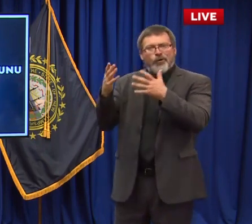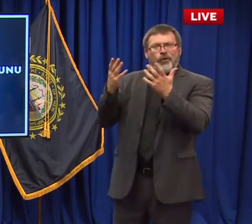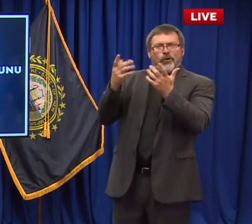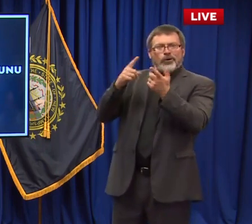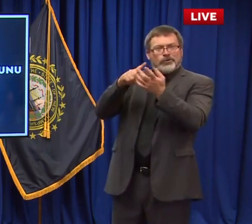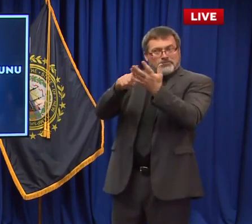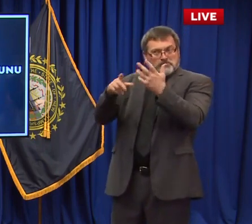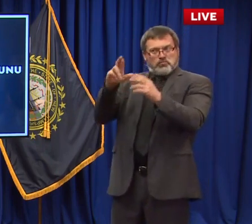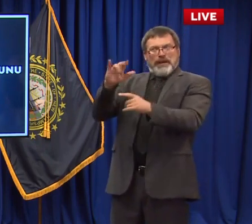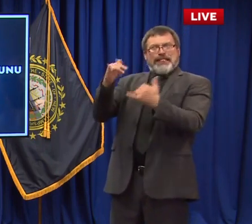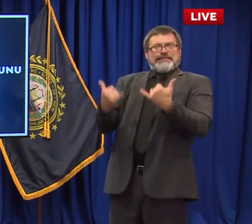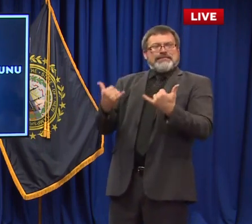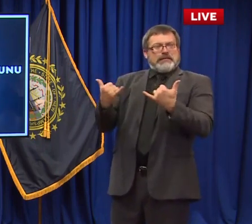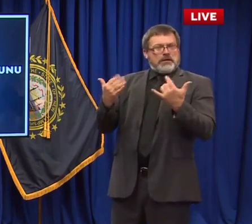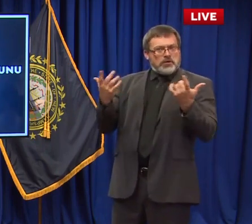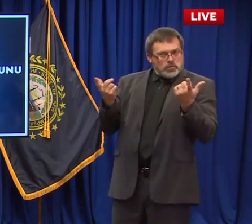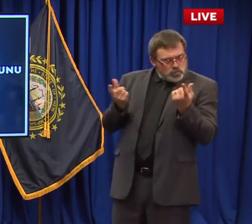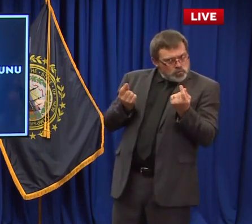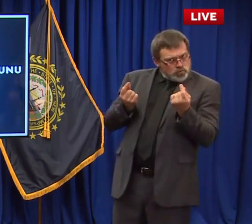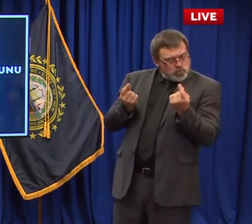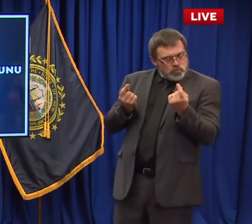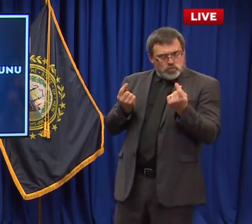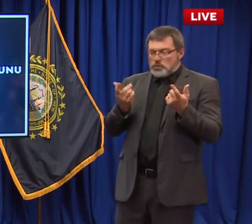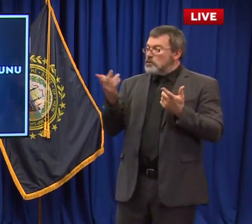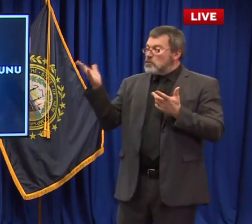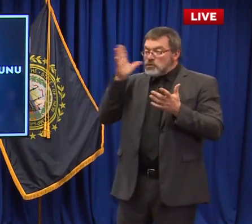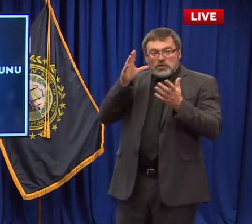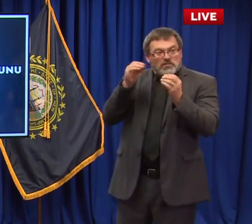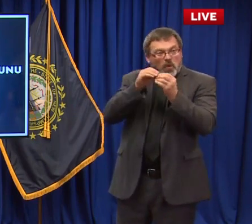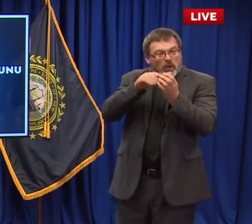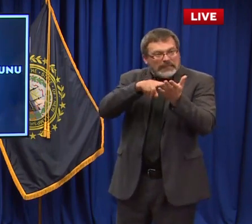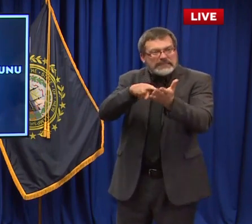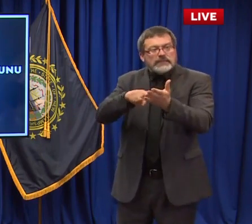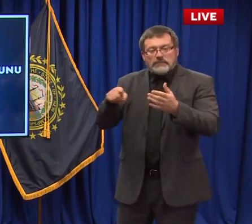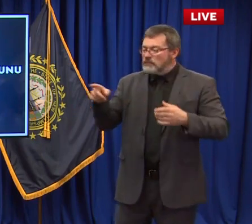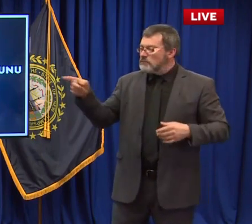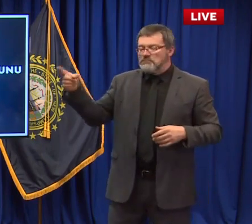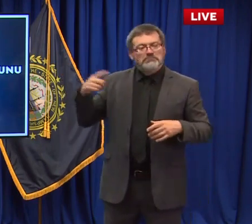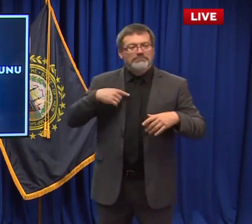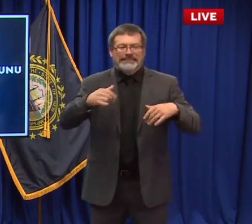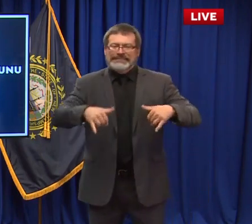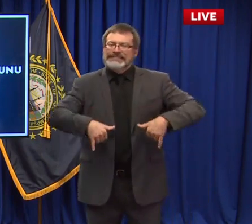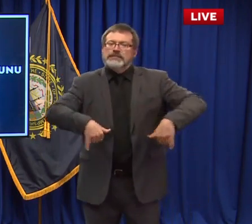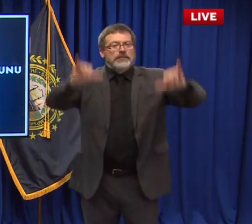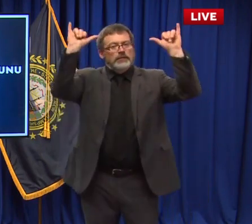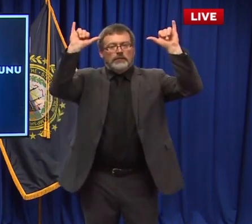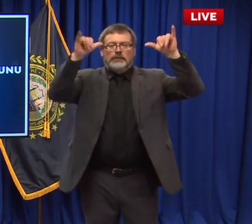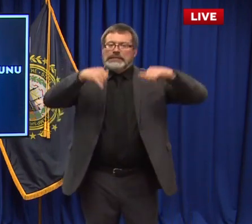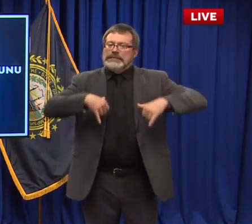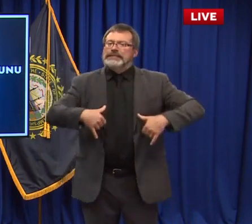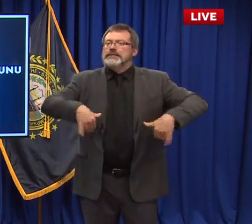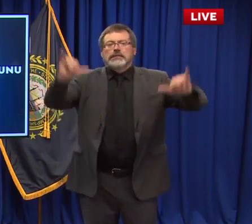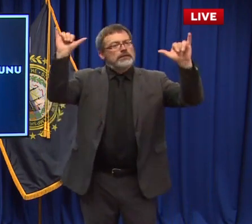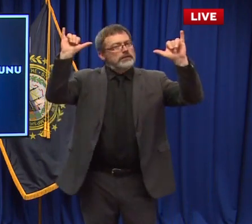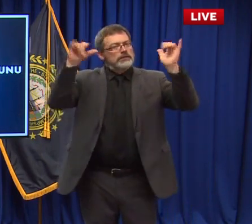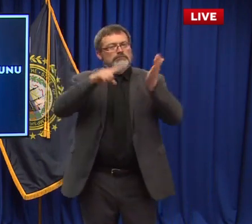WE CONTINUED TO CONDUCT A PUBLIC HEALTH INVESTIGATION ON EACH AND EVERY PERSON DIAGNOSED WITH COVID-19.